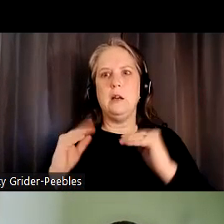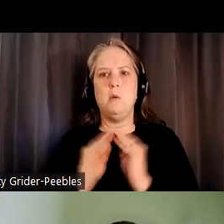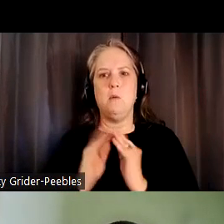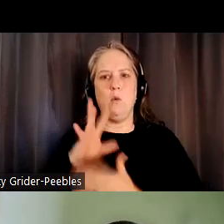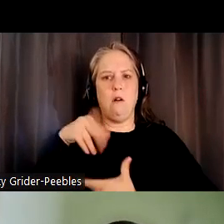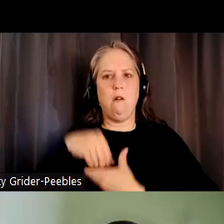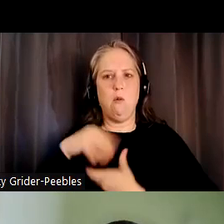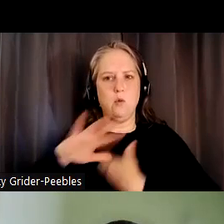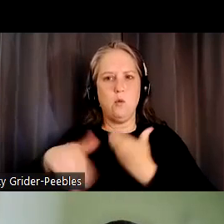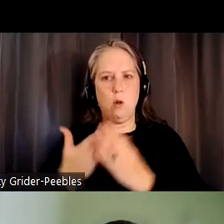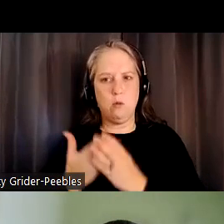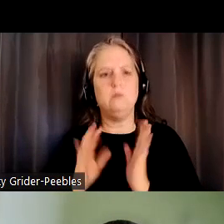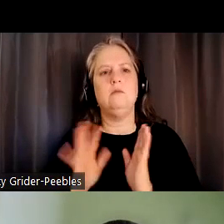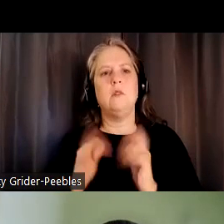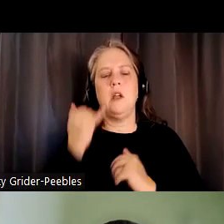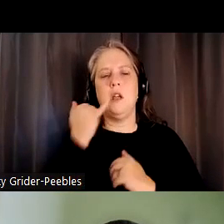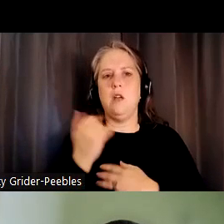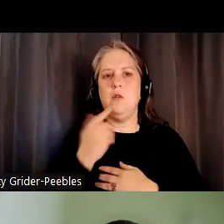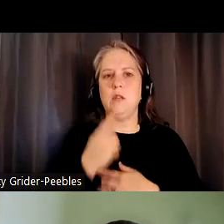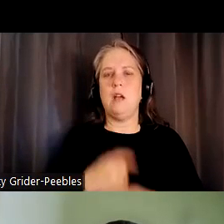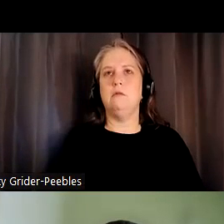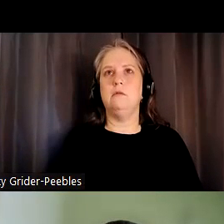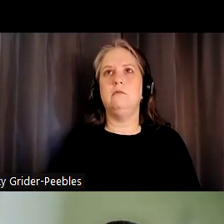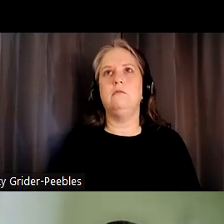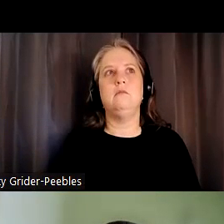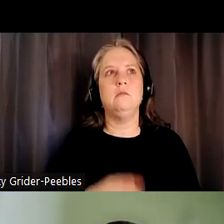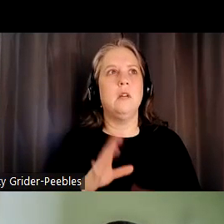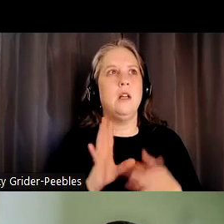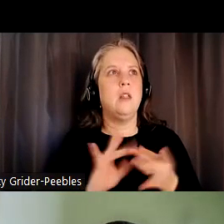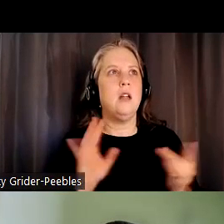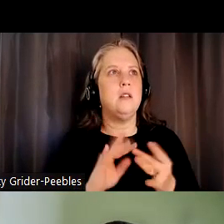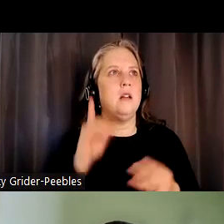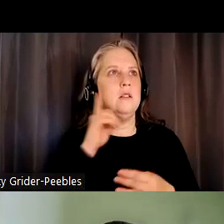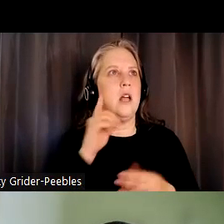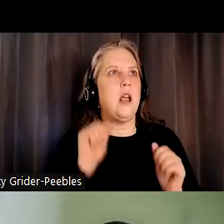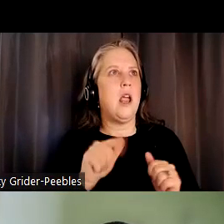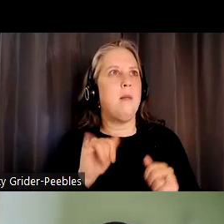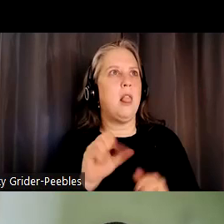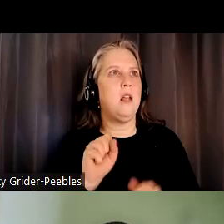If all you do is say that statement sounded ableist, this is how I heard